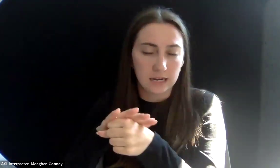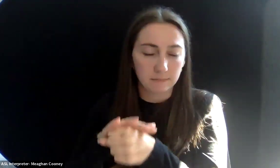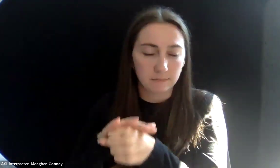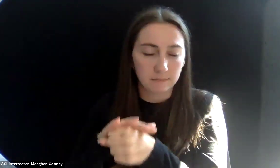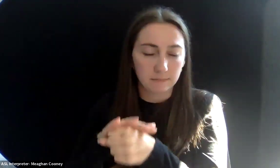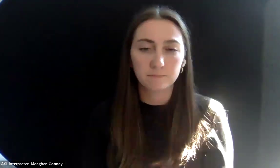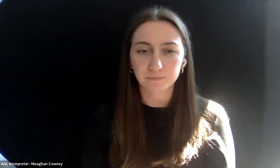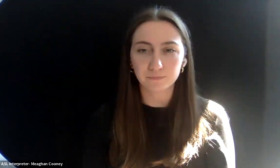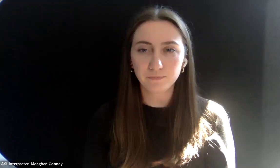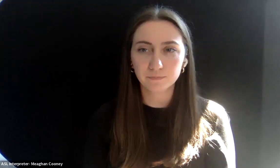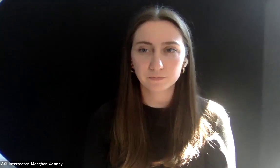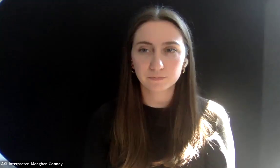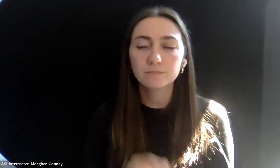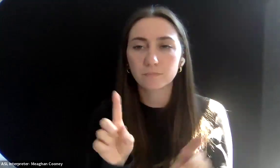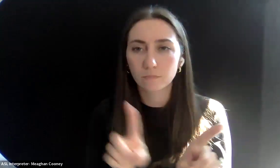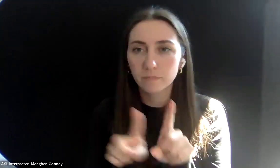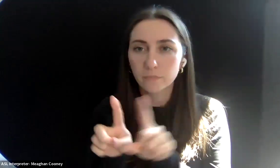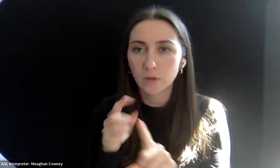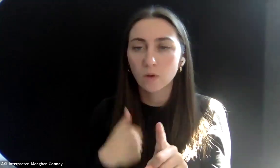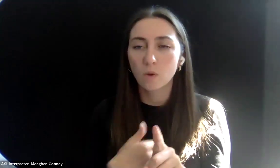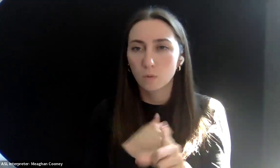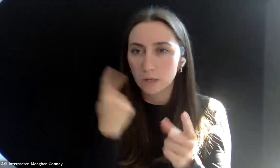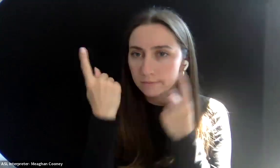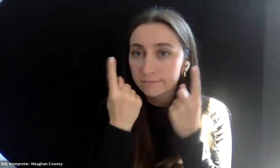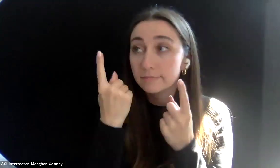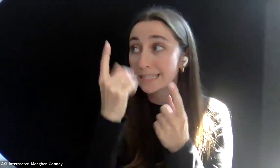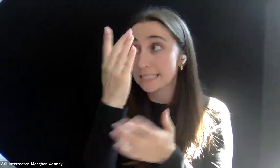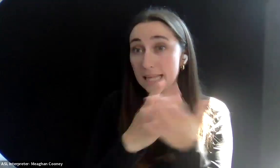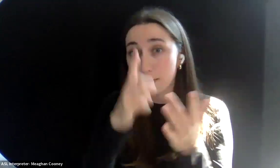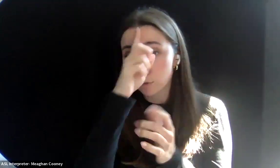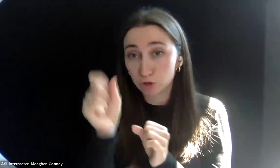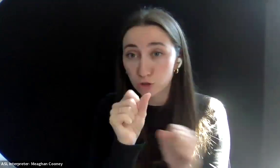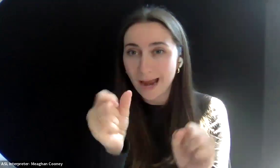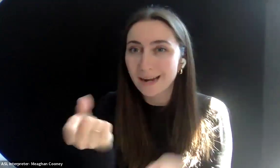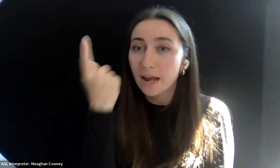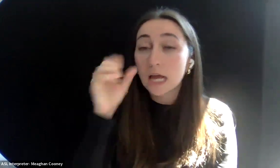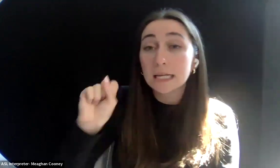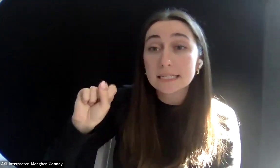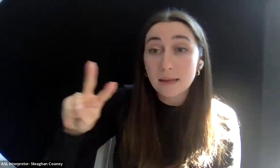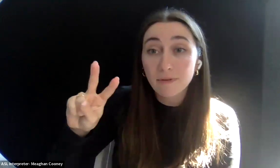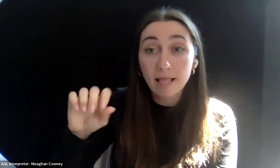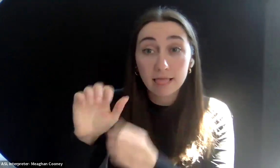We're also looking at some strategies. As we understand the city of Somerville for example, has a